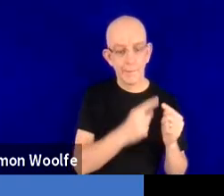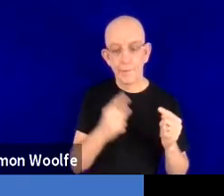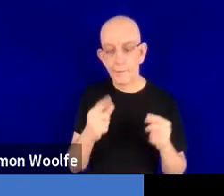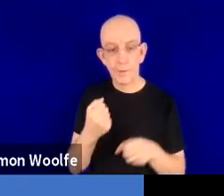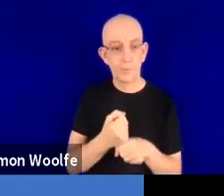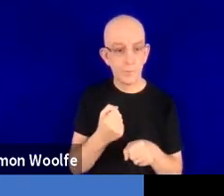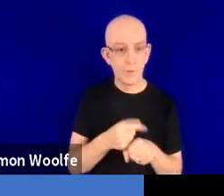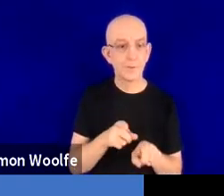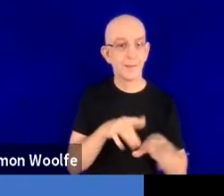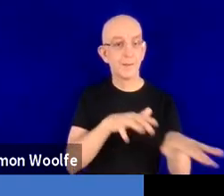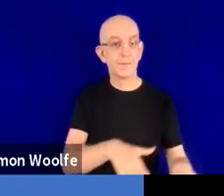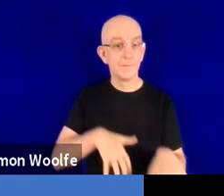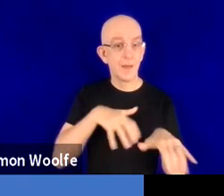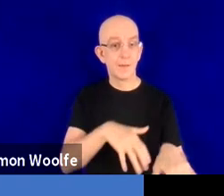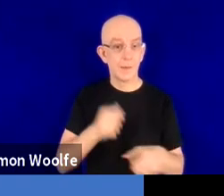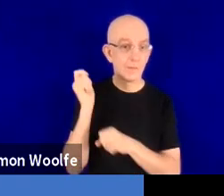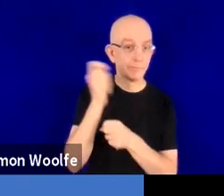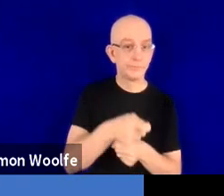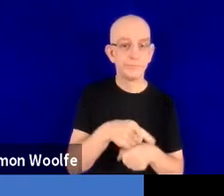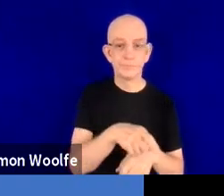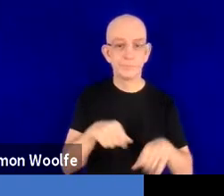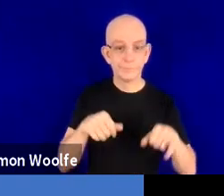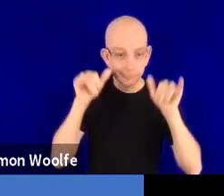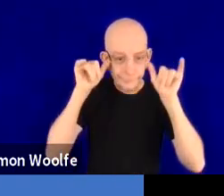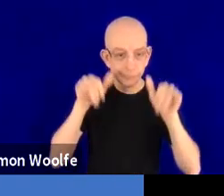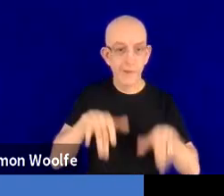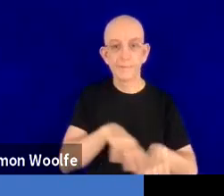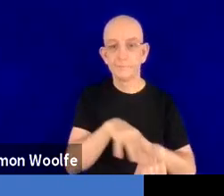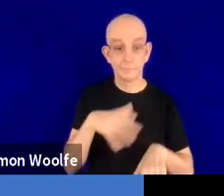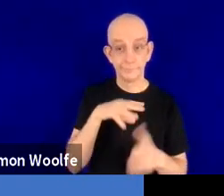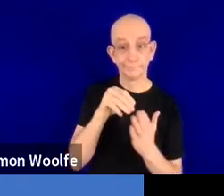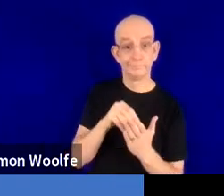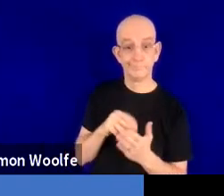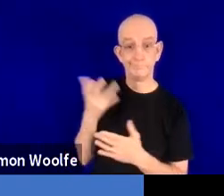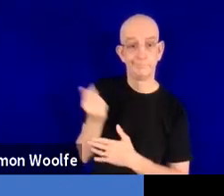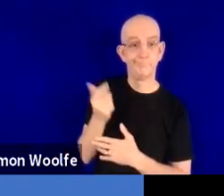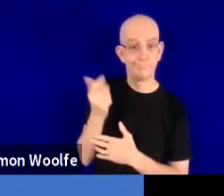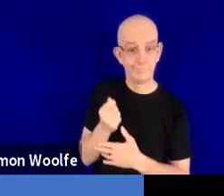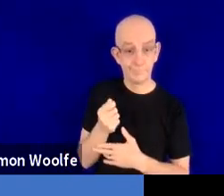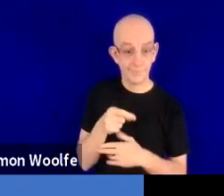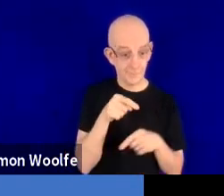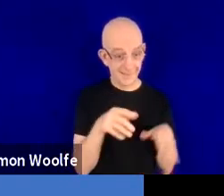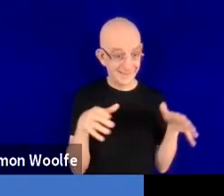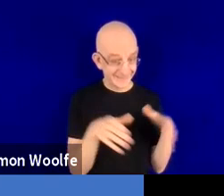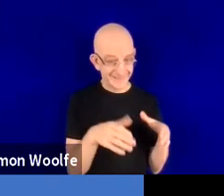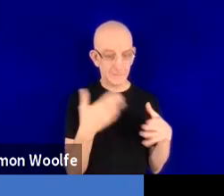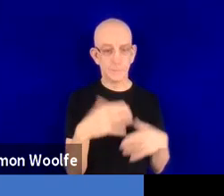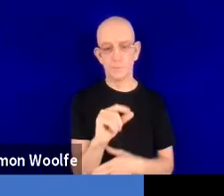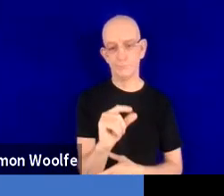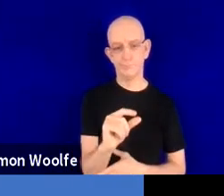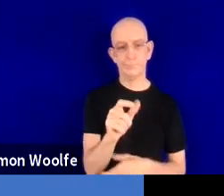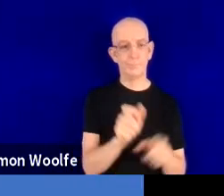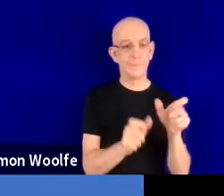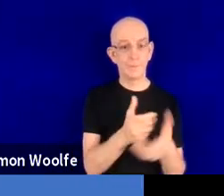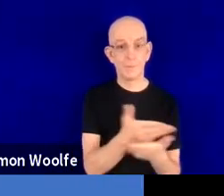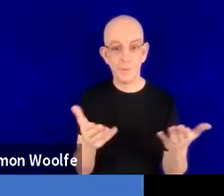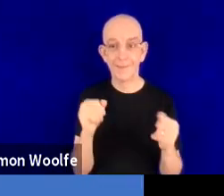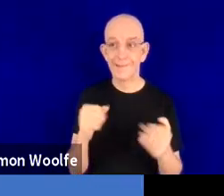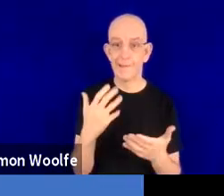And while those schemes were put in place in a number of countries, the evidence on them being really adapted to persons with disabilities appears to be quite limited